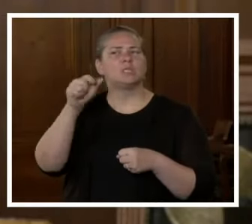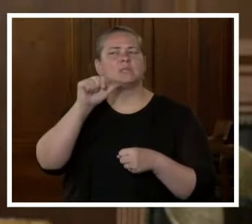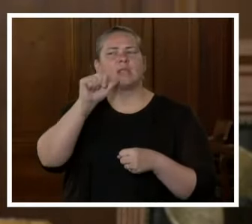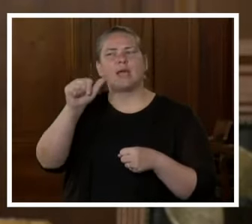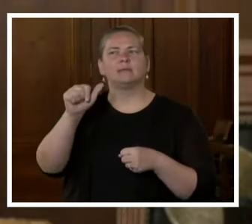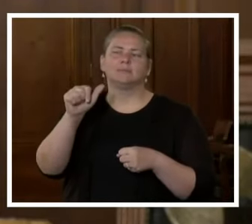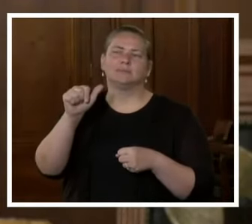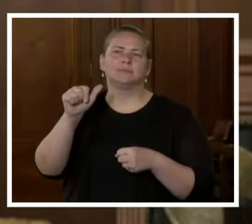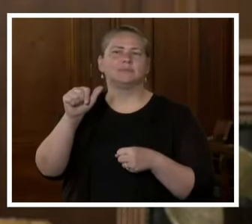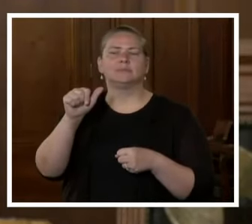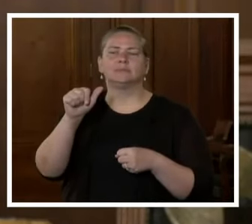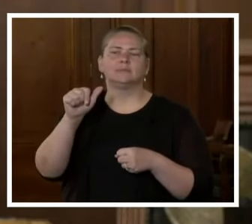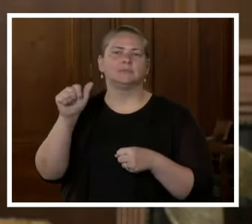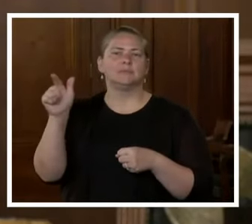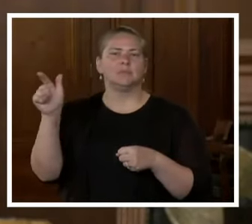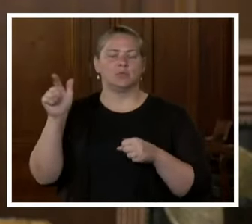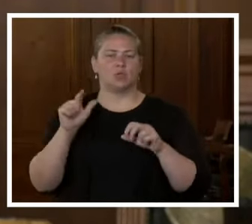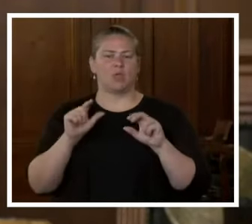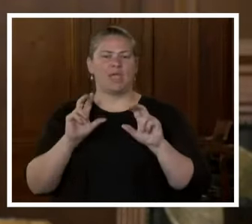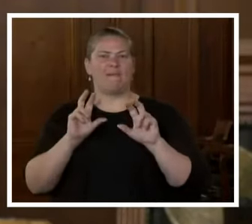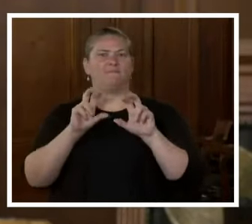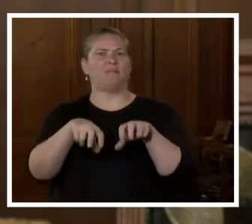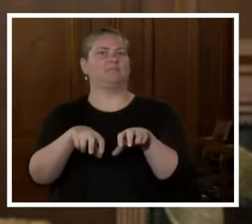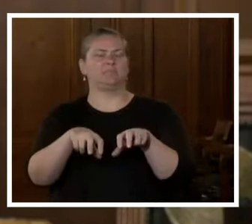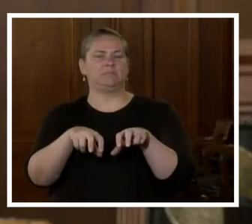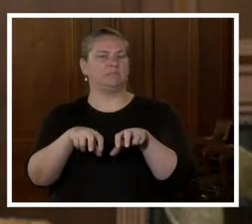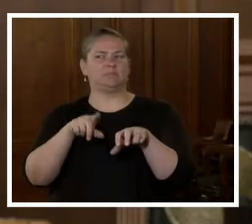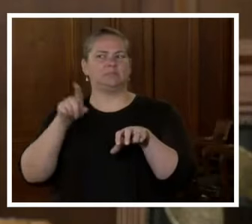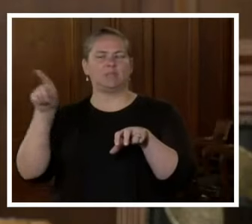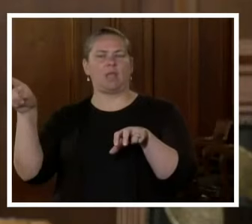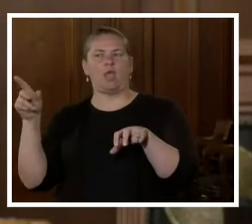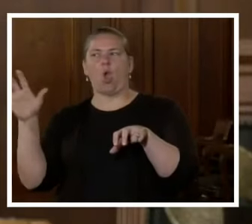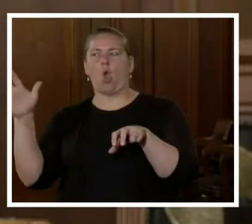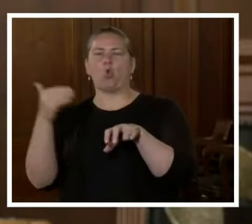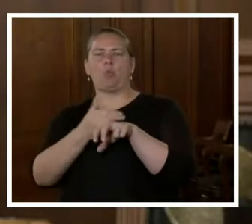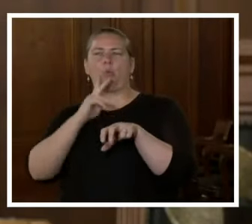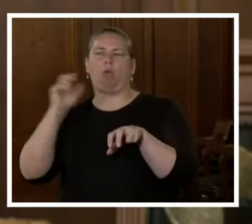I AM VERY IMPRESSED BY THE WORK OF THIS CRITICAL INCIDENT